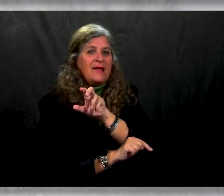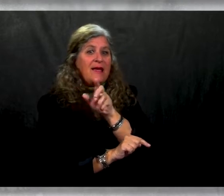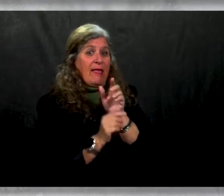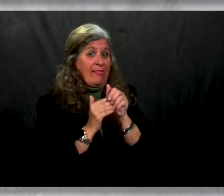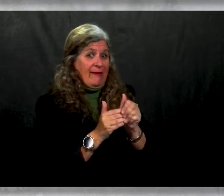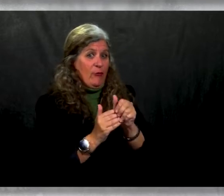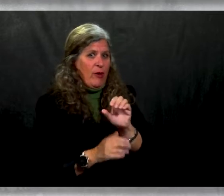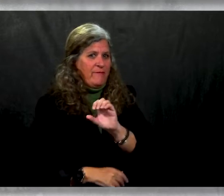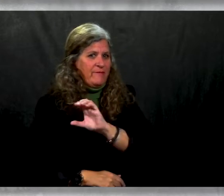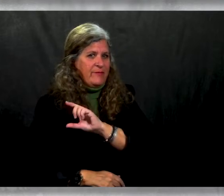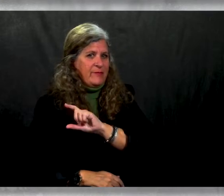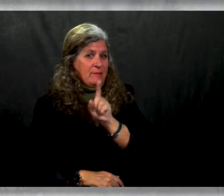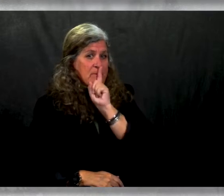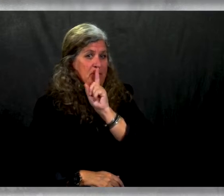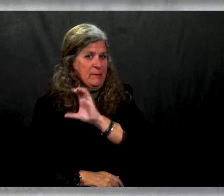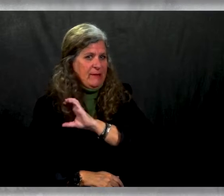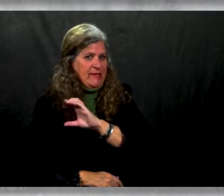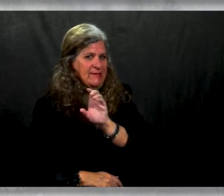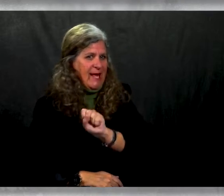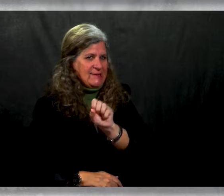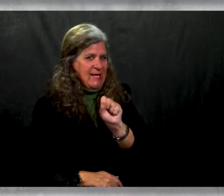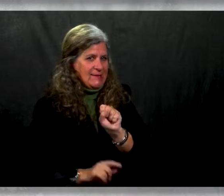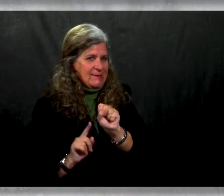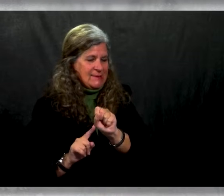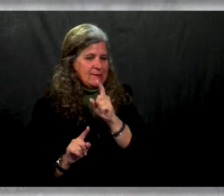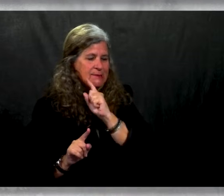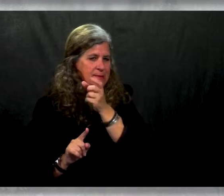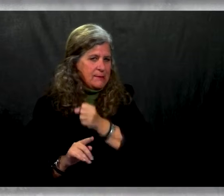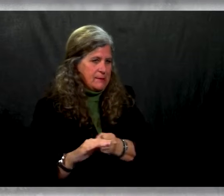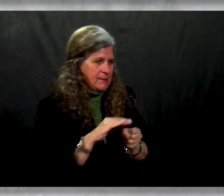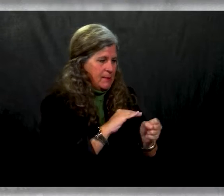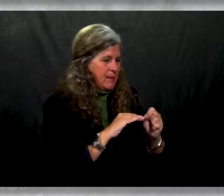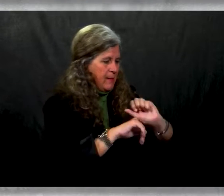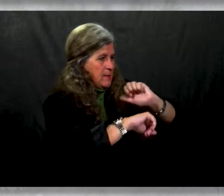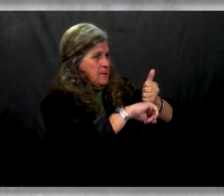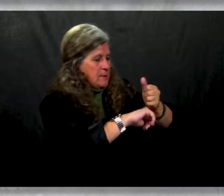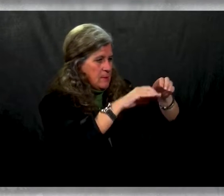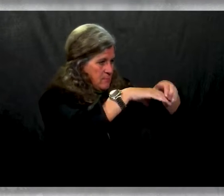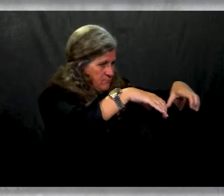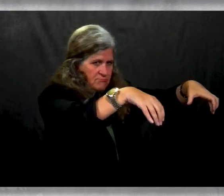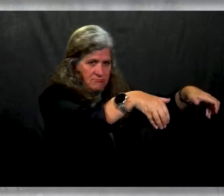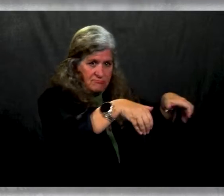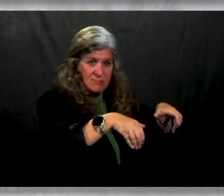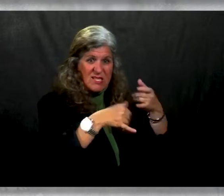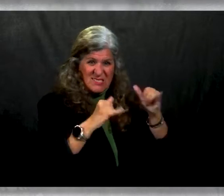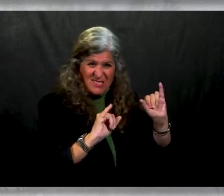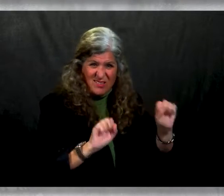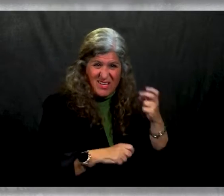They will transform it into a camp complex that we still see parts of today